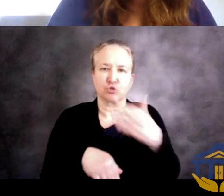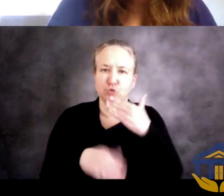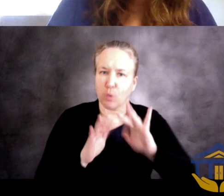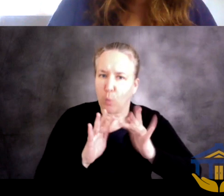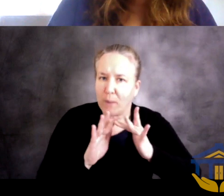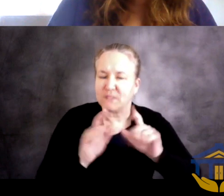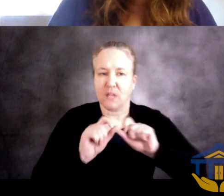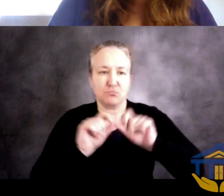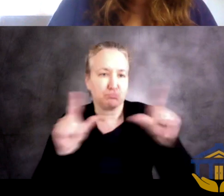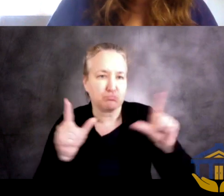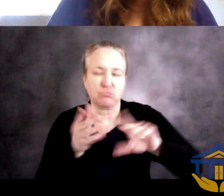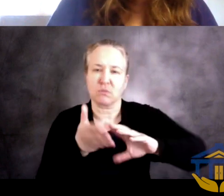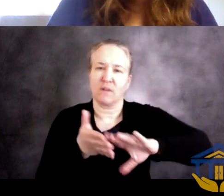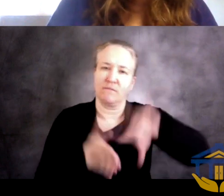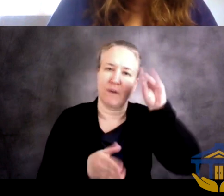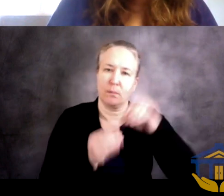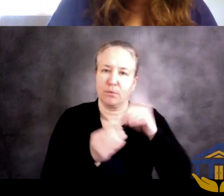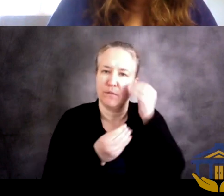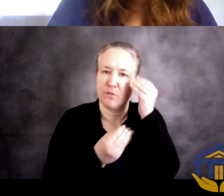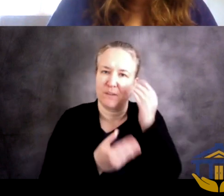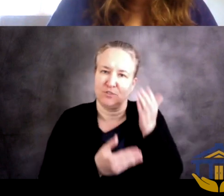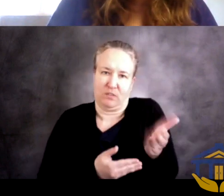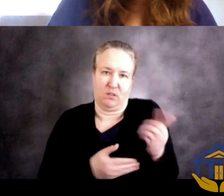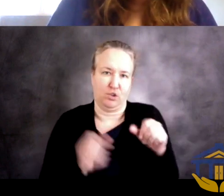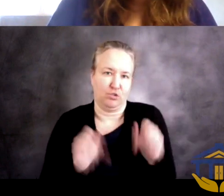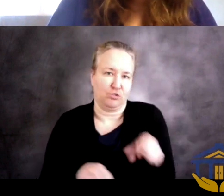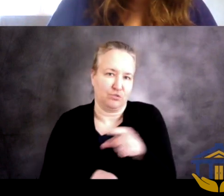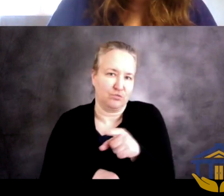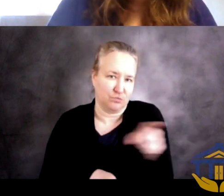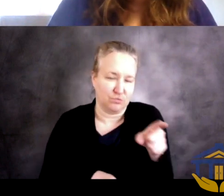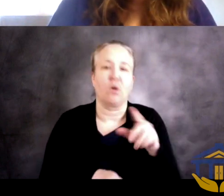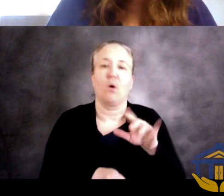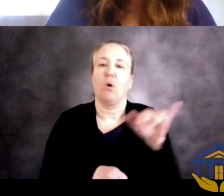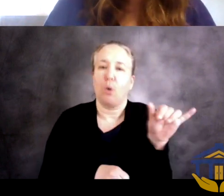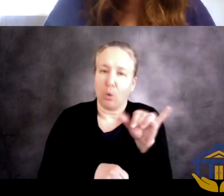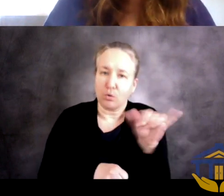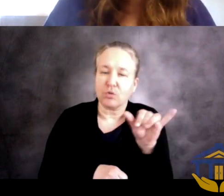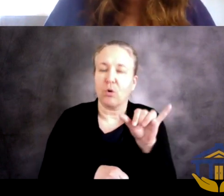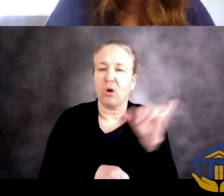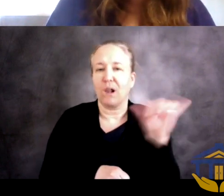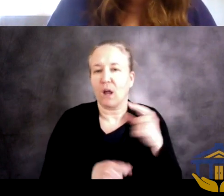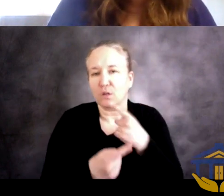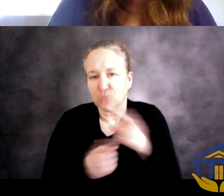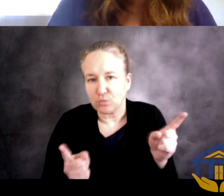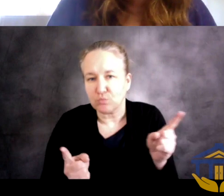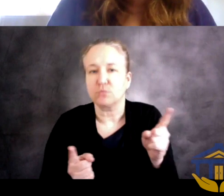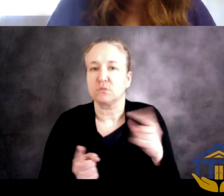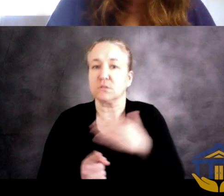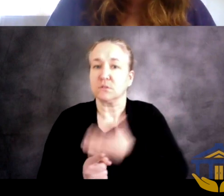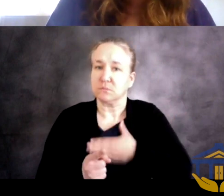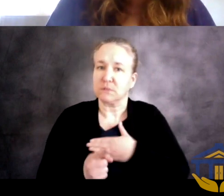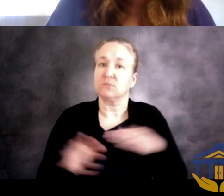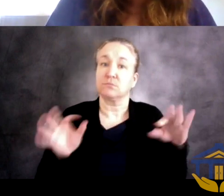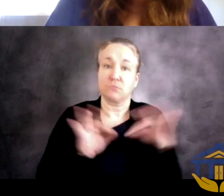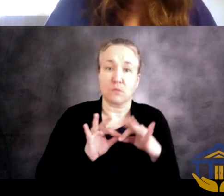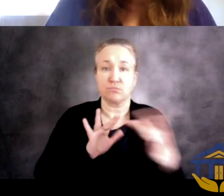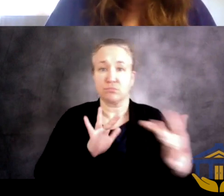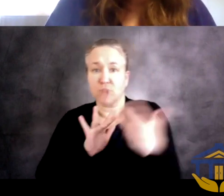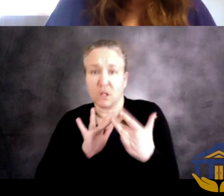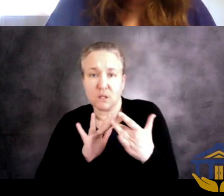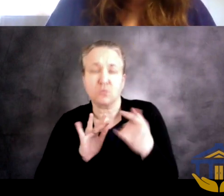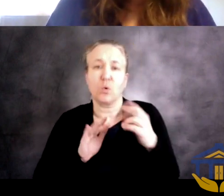information as well. As, like I said, please feel free to reach out to myself or Jeni and Tawny. And